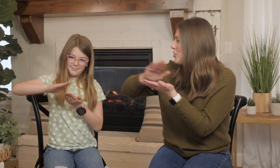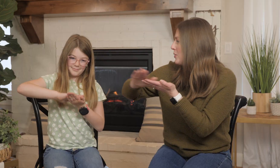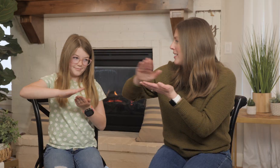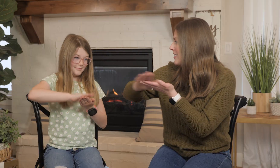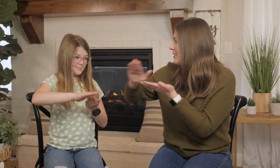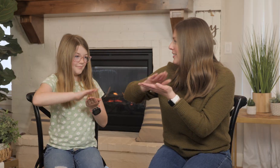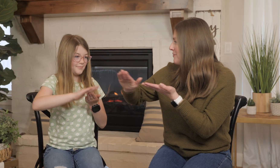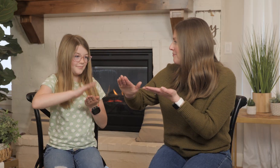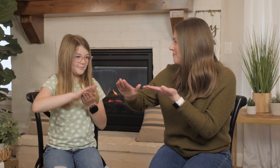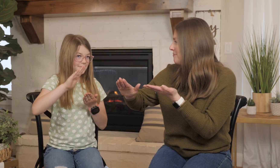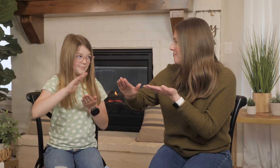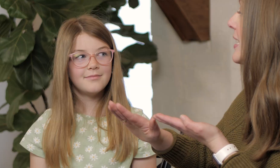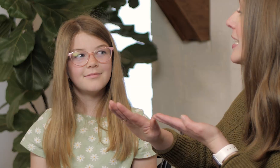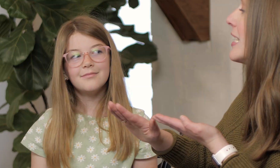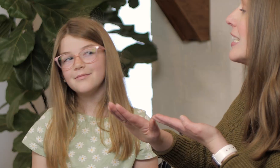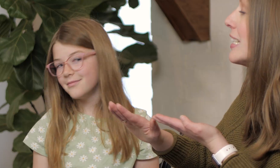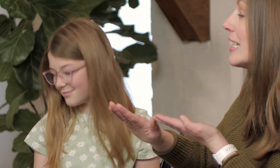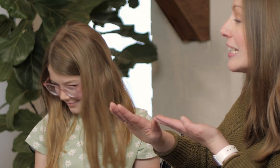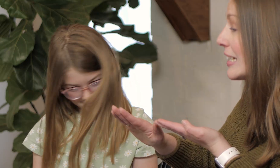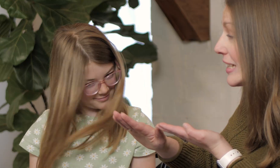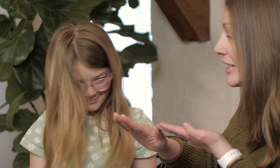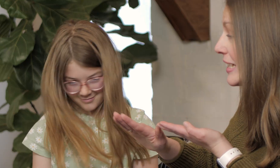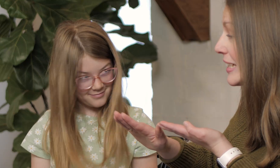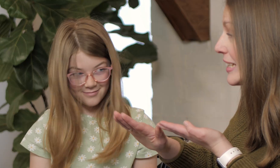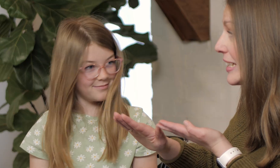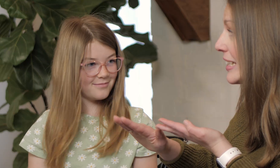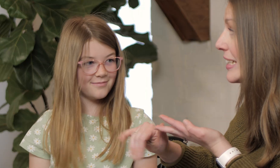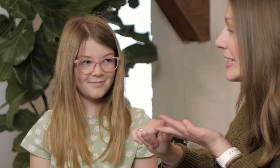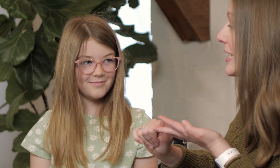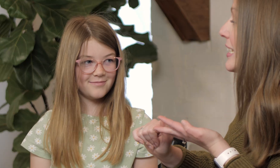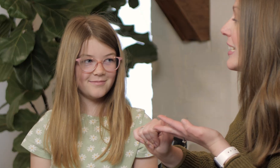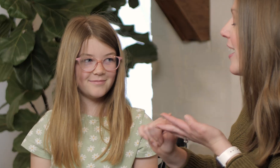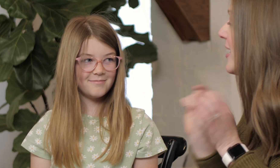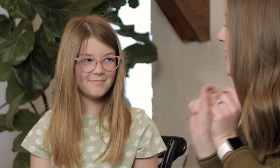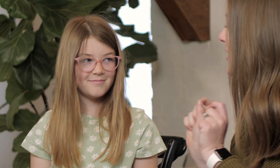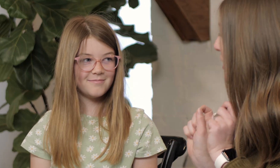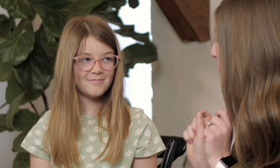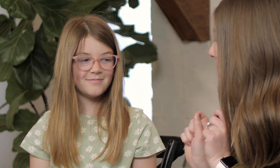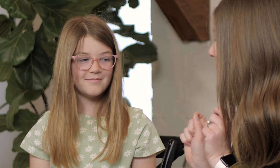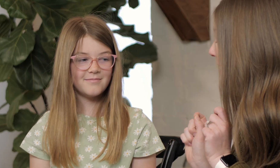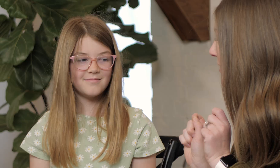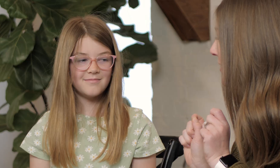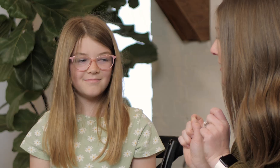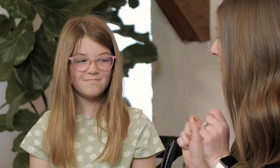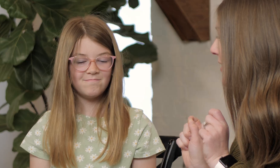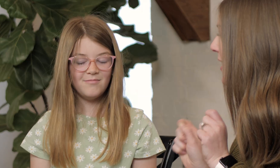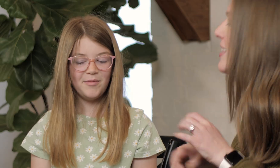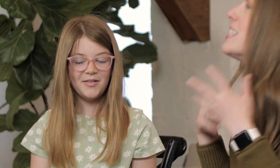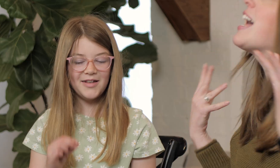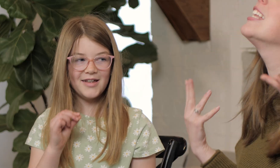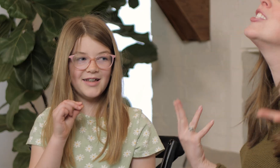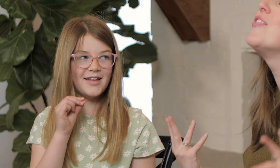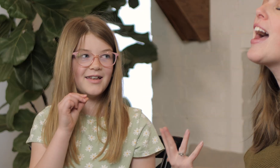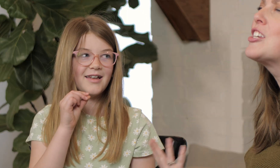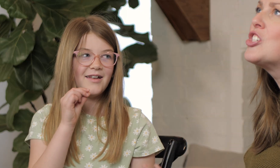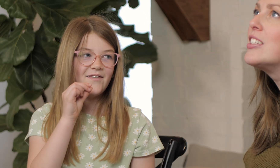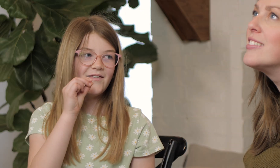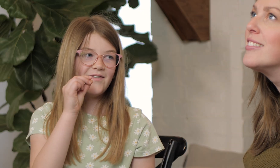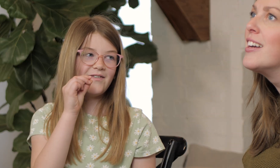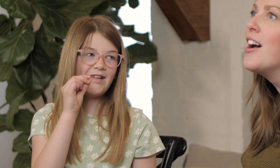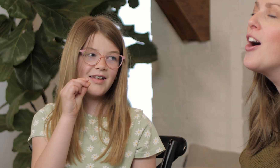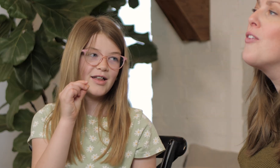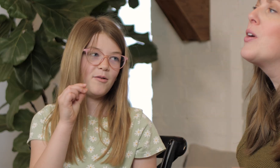Do you like to clean? Not even a little bit? Like the satisfaction of